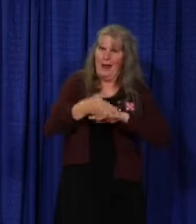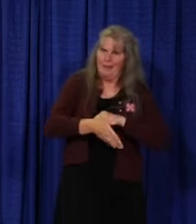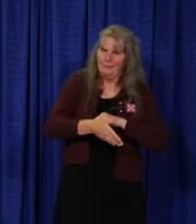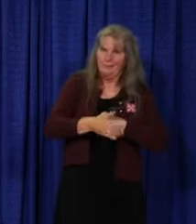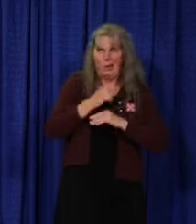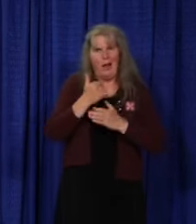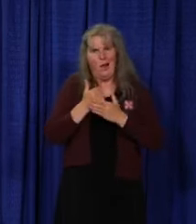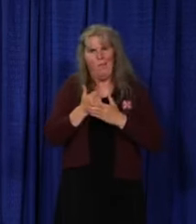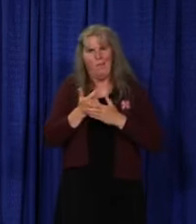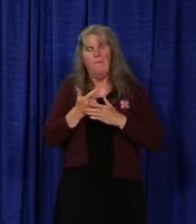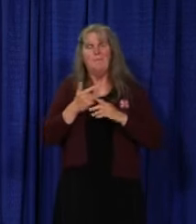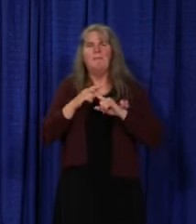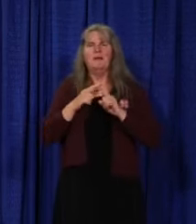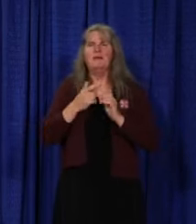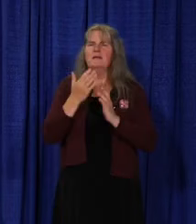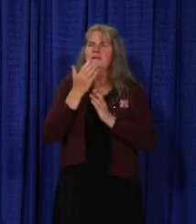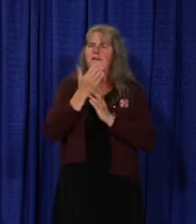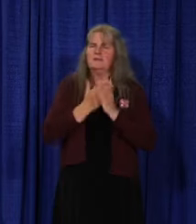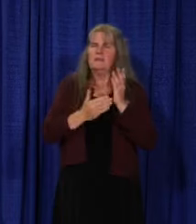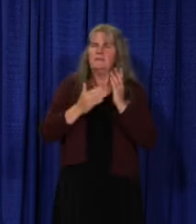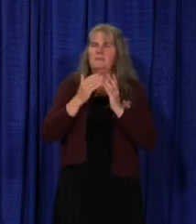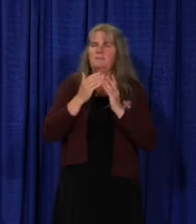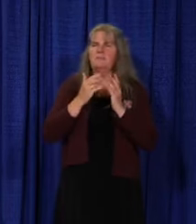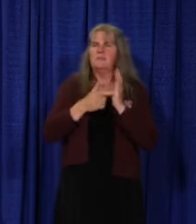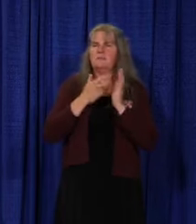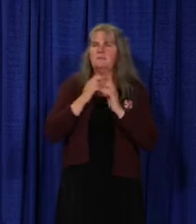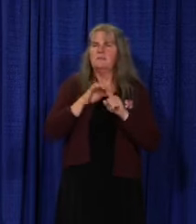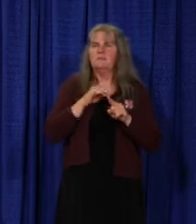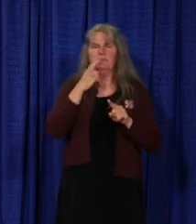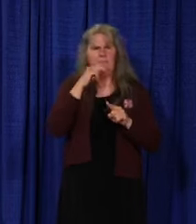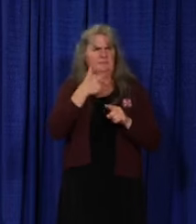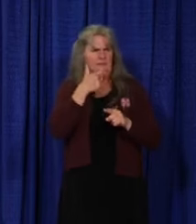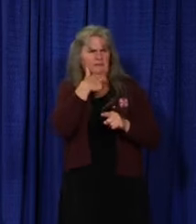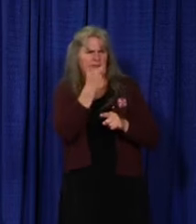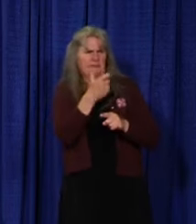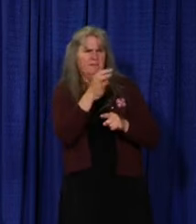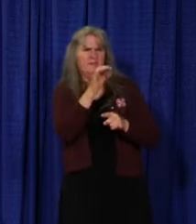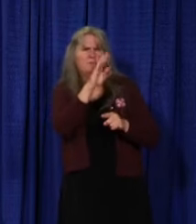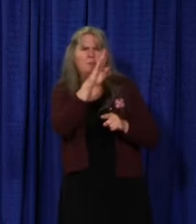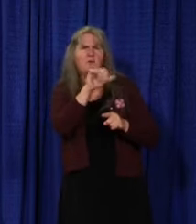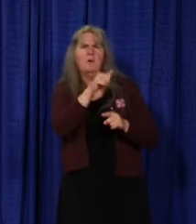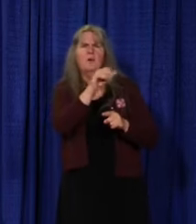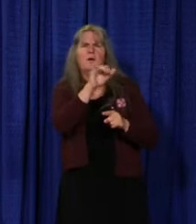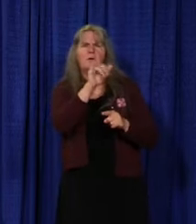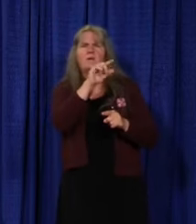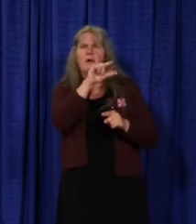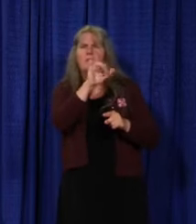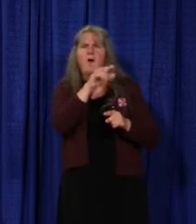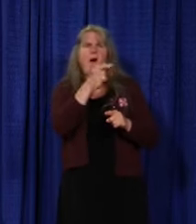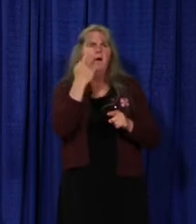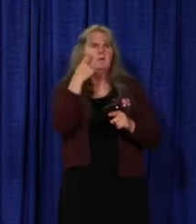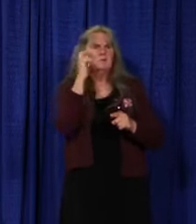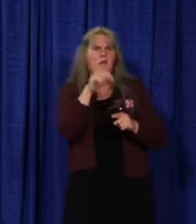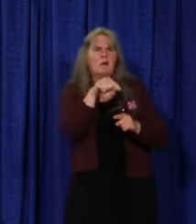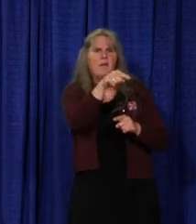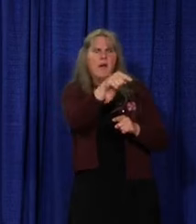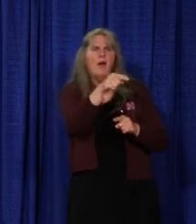What we see is a lot of people pointing to social media and saying, we just saw in this particular community evidence of